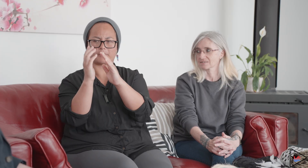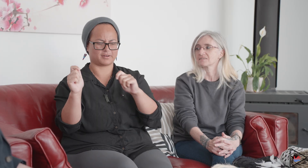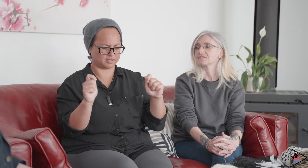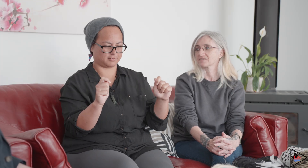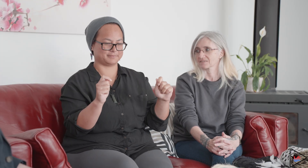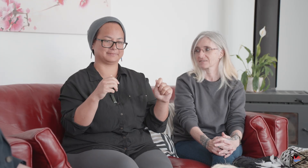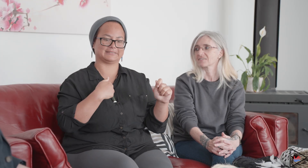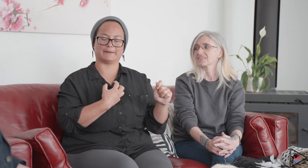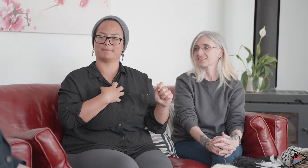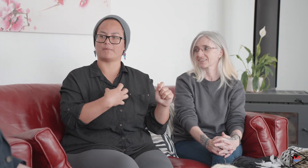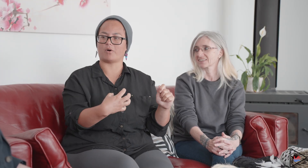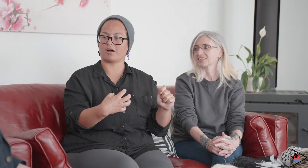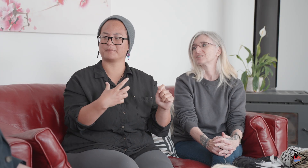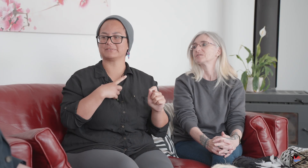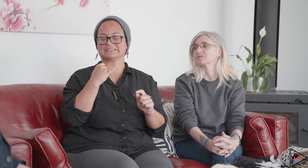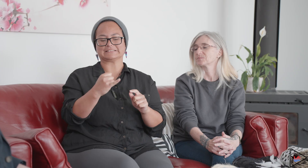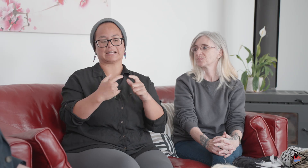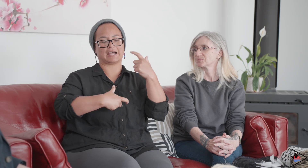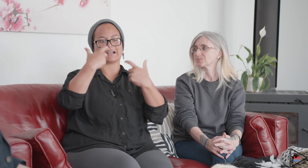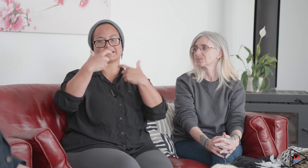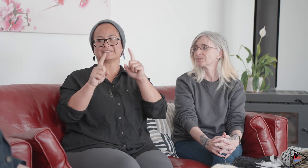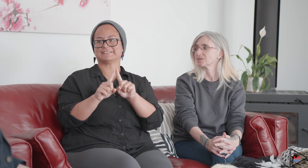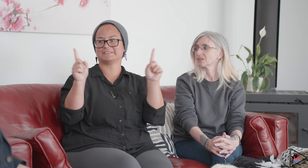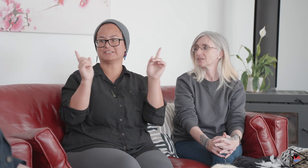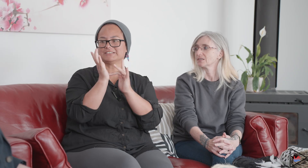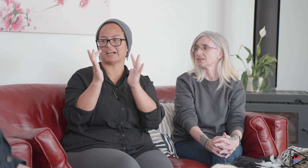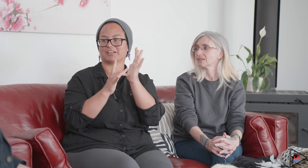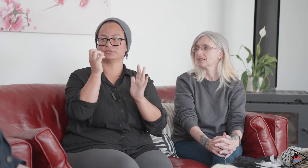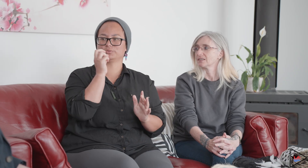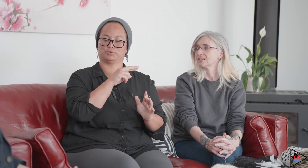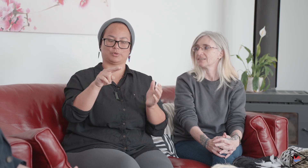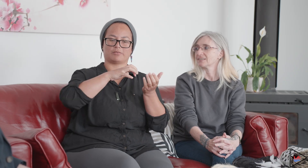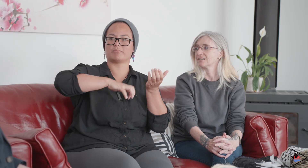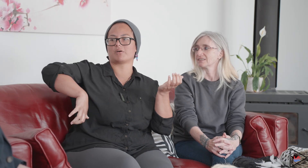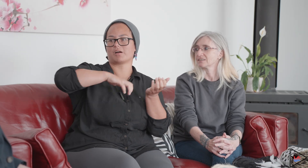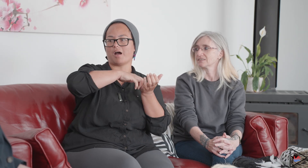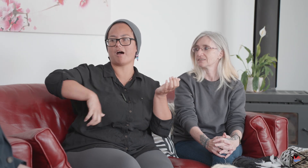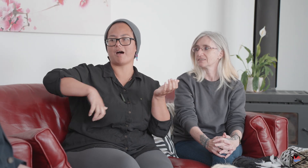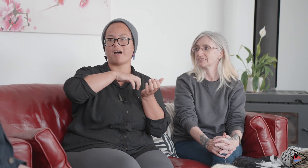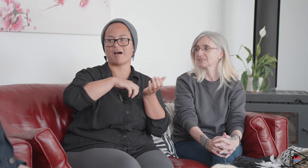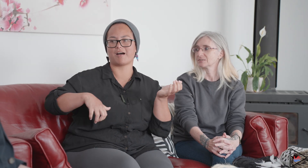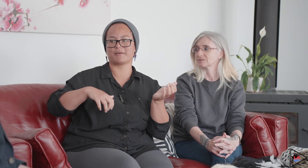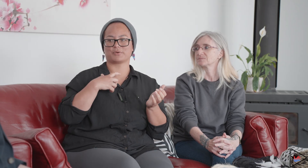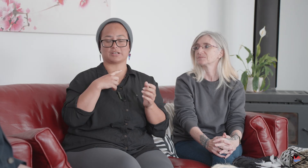it is because the width of a harakeke leaf is wider than when you scrape it, take the green layer